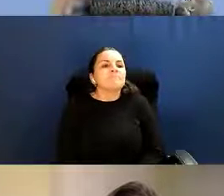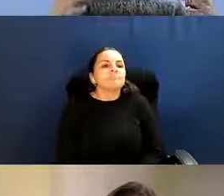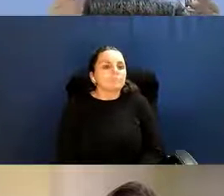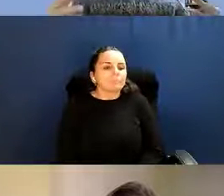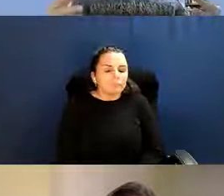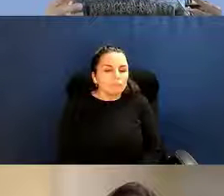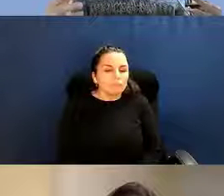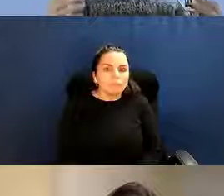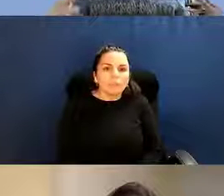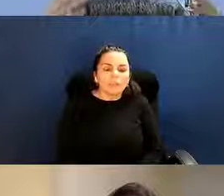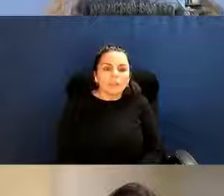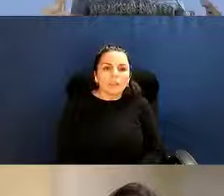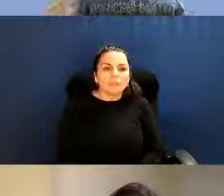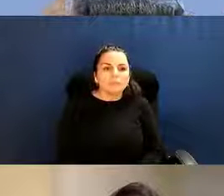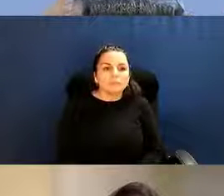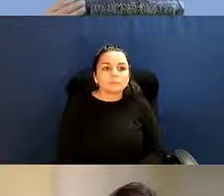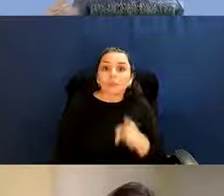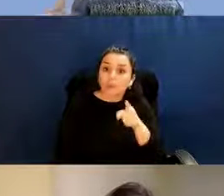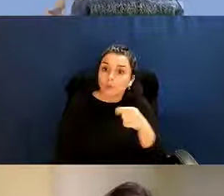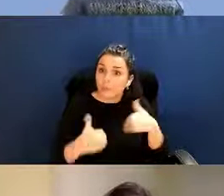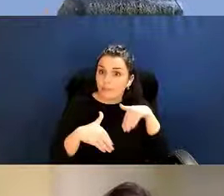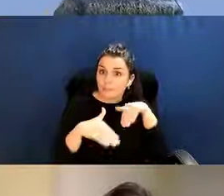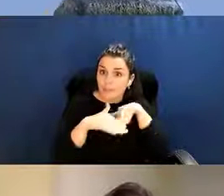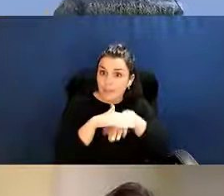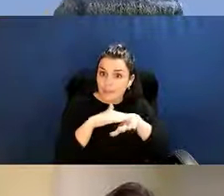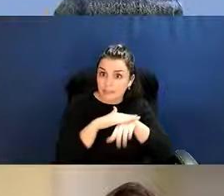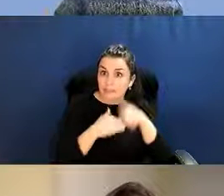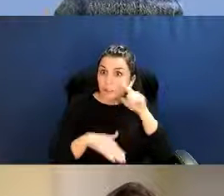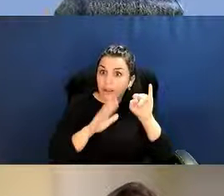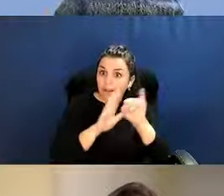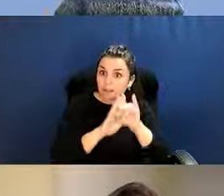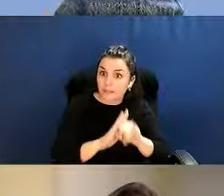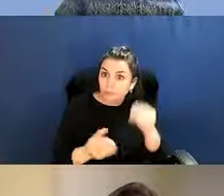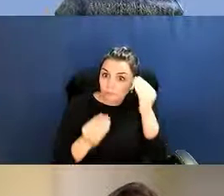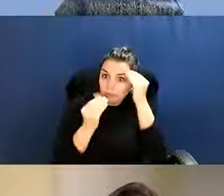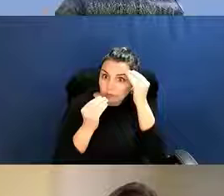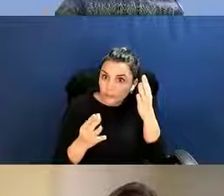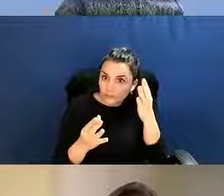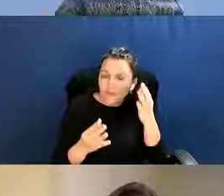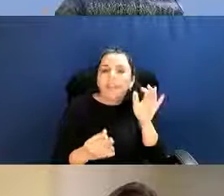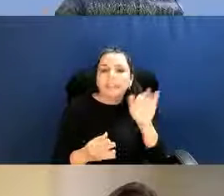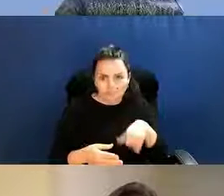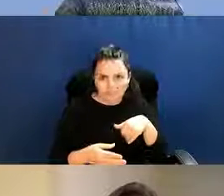If you have access to identifiable information then that would be human subjects research.